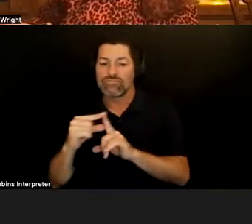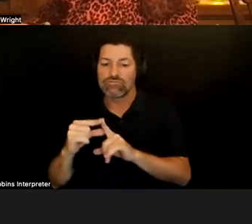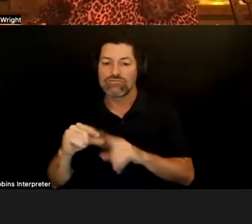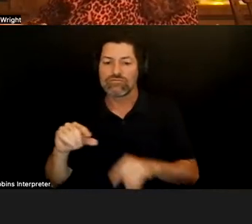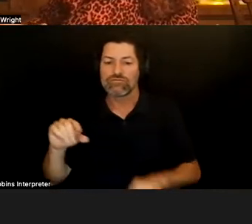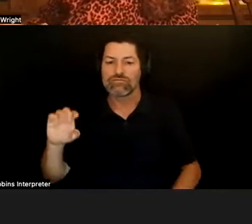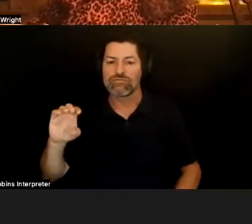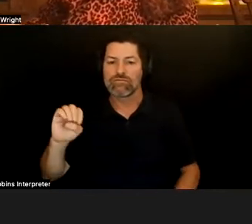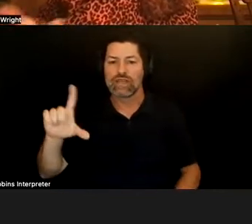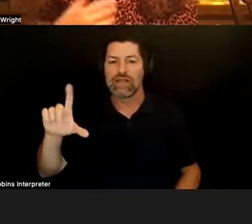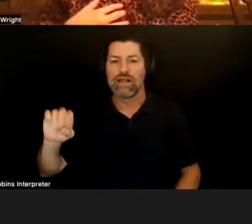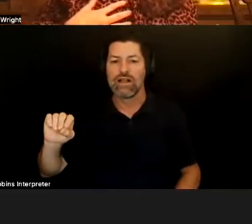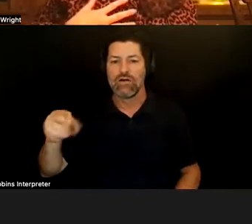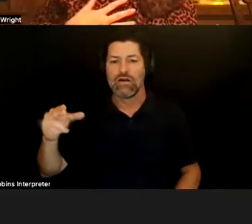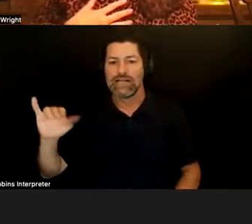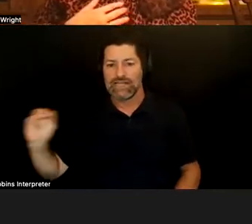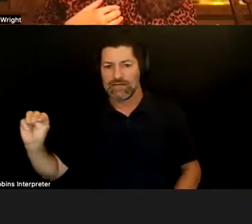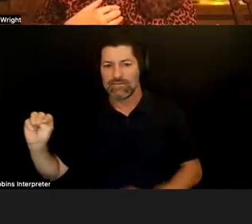20:24:31 Elohim, or eloquence, which makes it possessive to us.